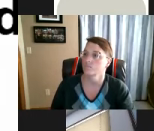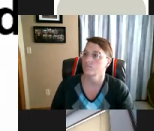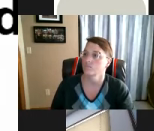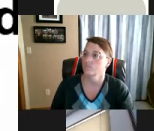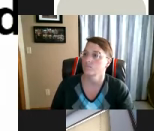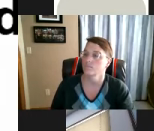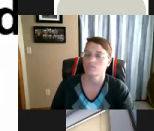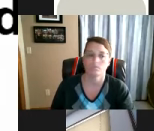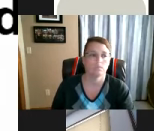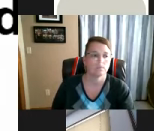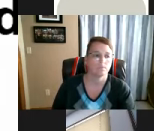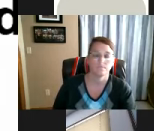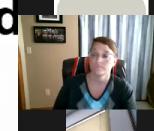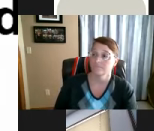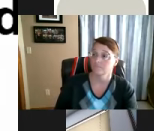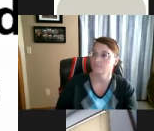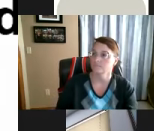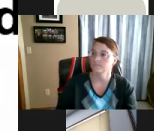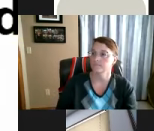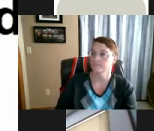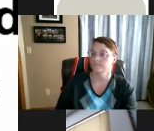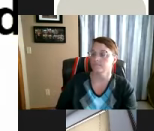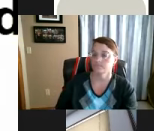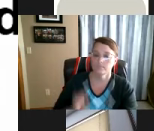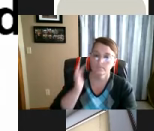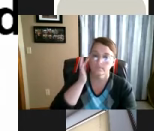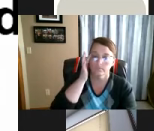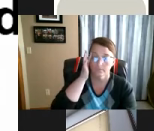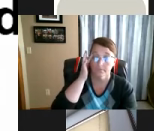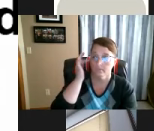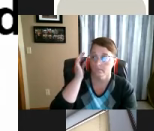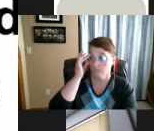built on the tenet of pulling yourself up by your bootstraps, something that is literally